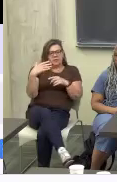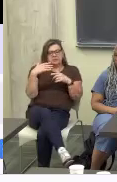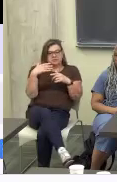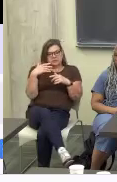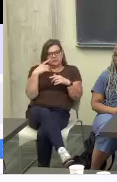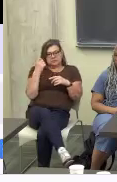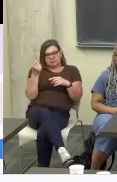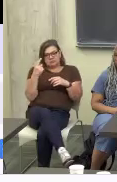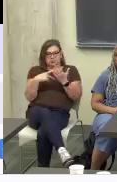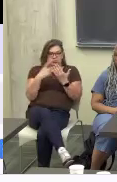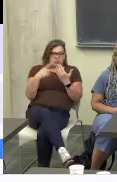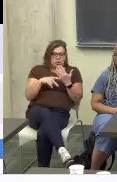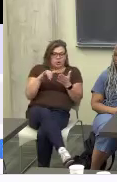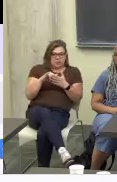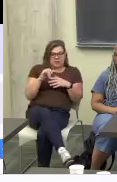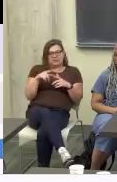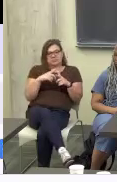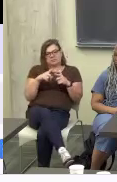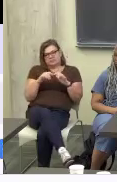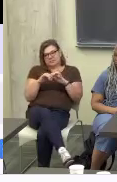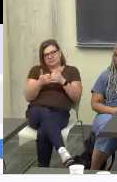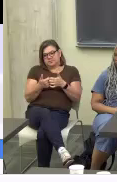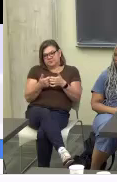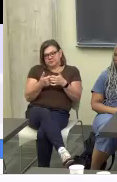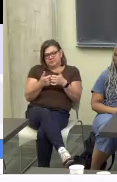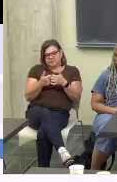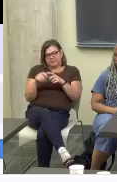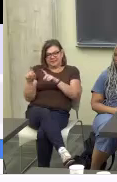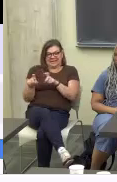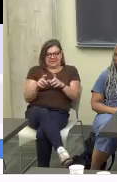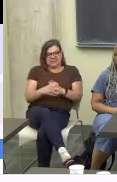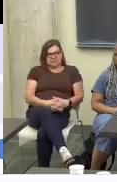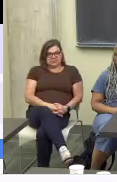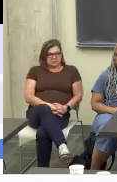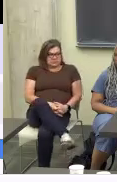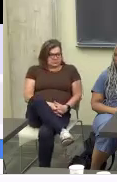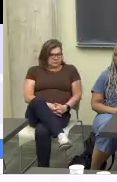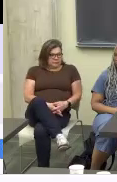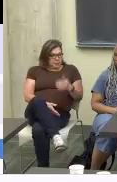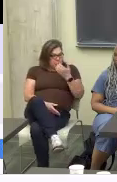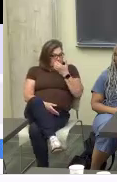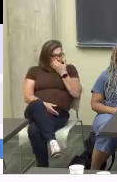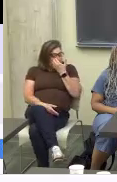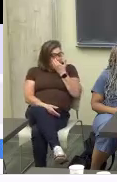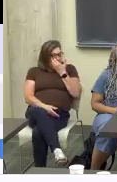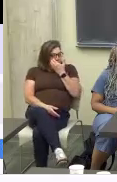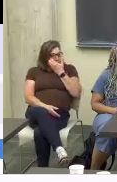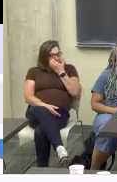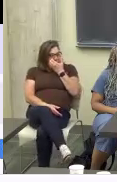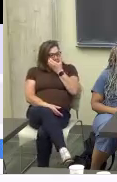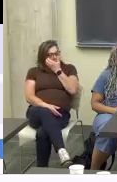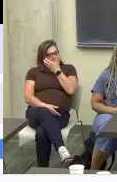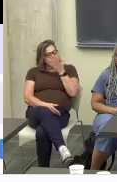to program it and then obviously how to test What they've what they've written. Yeah.